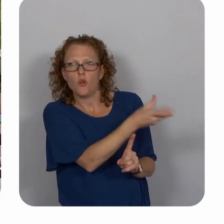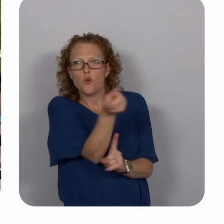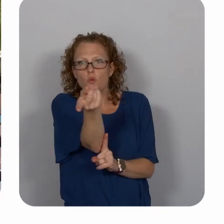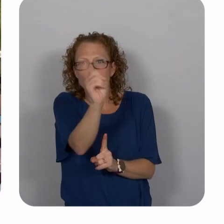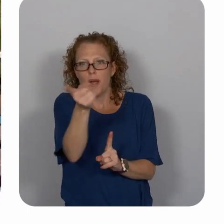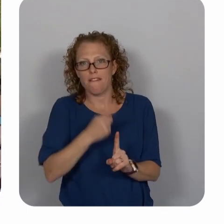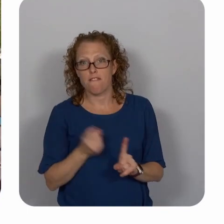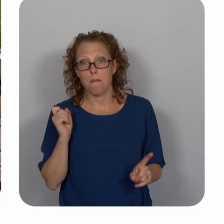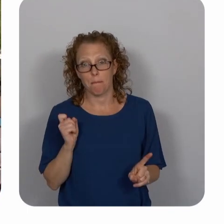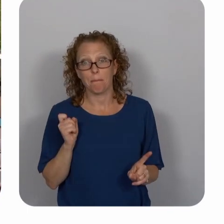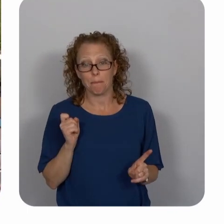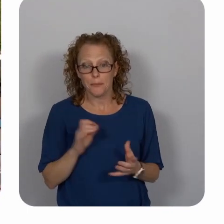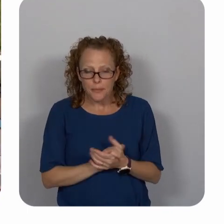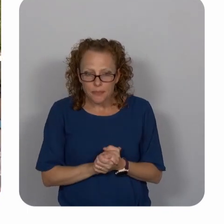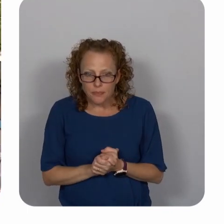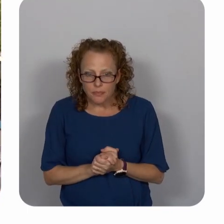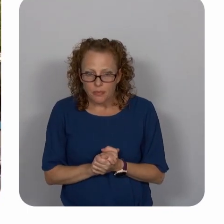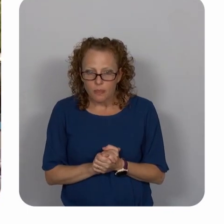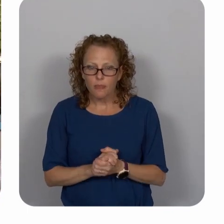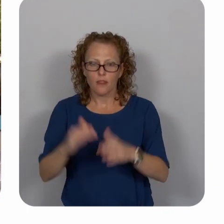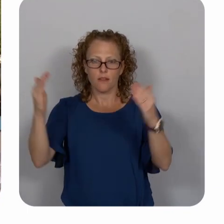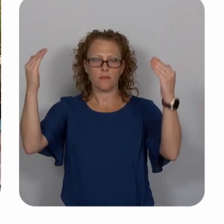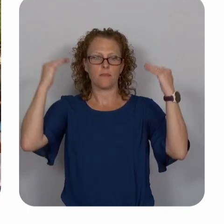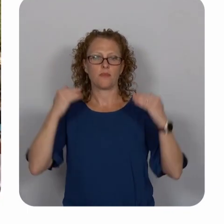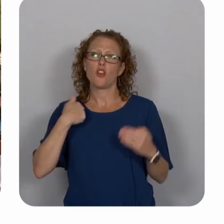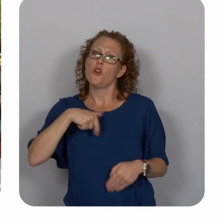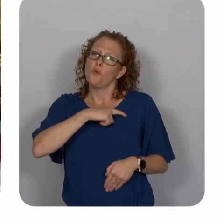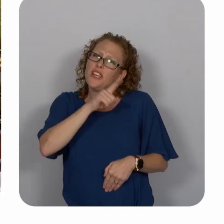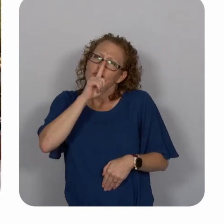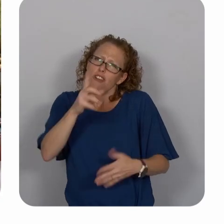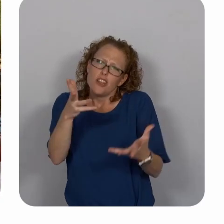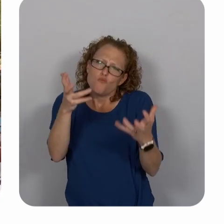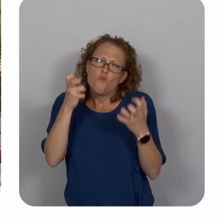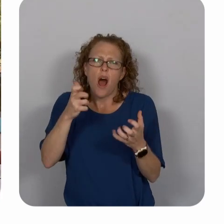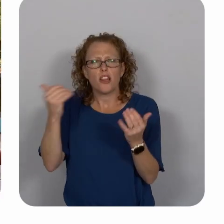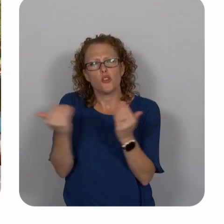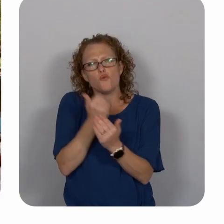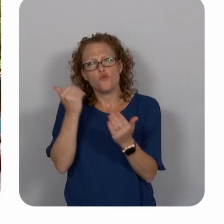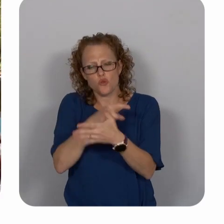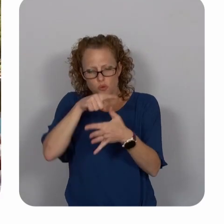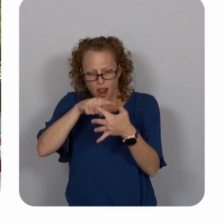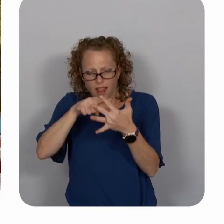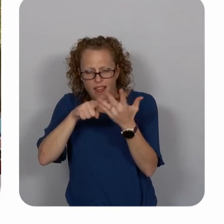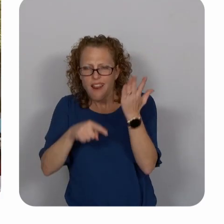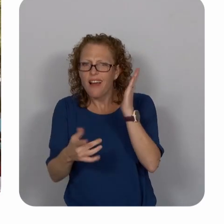To enable a seamless experience with our plugins, we developed the Orchestrator System.